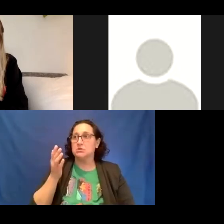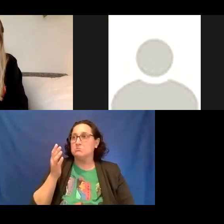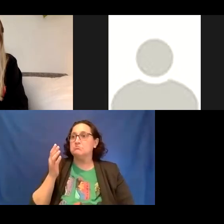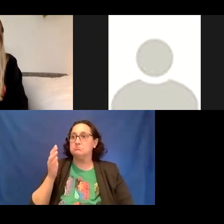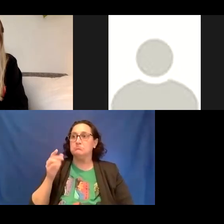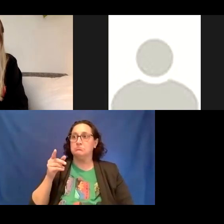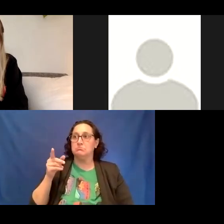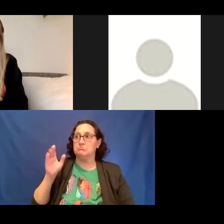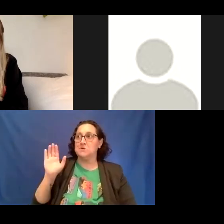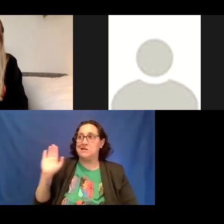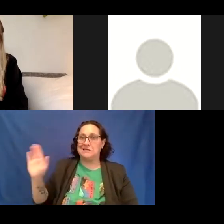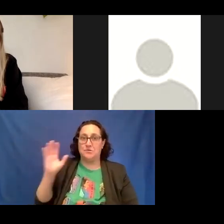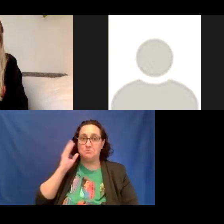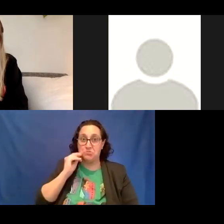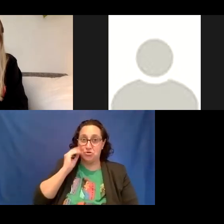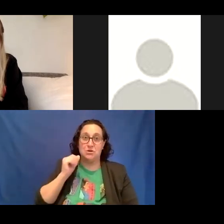So my mother, my stepmom,